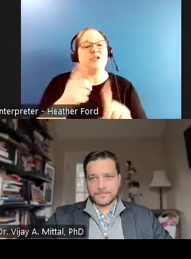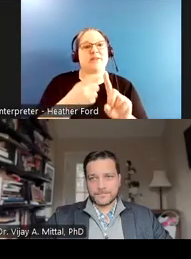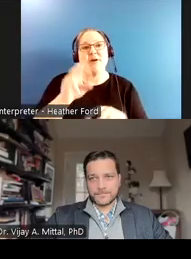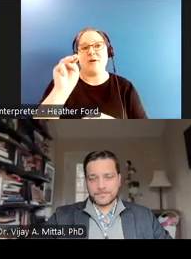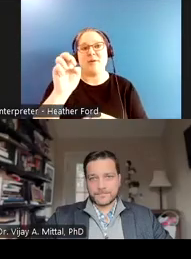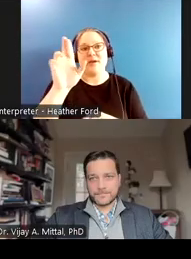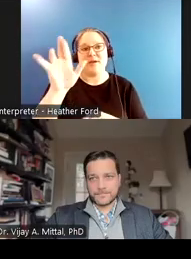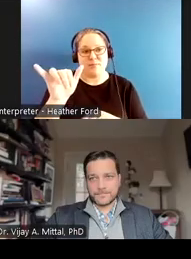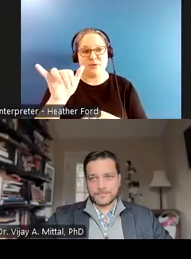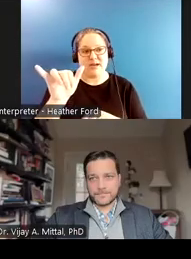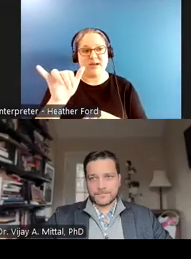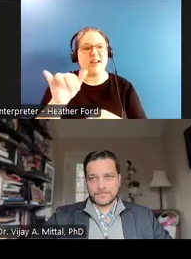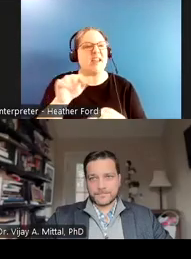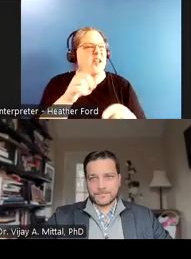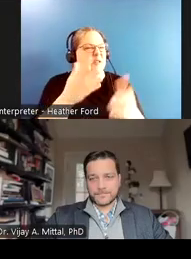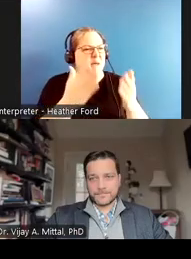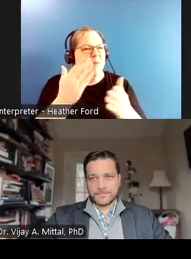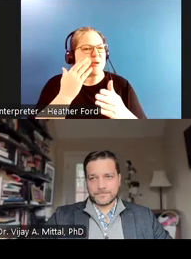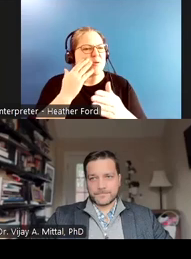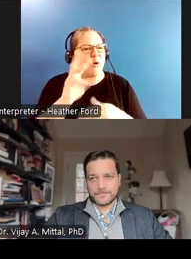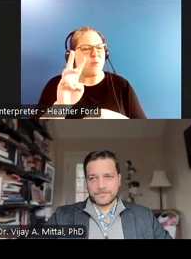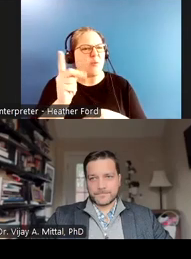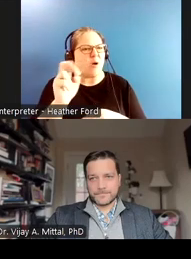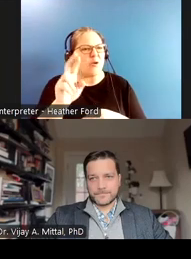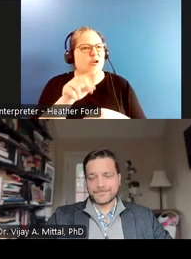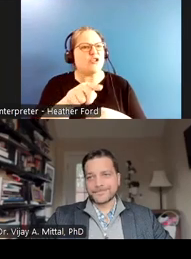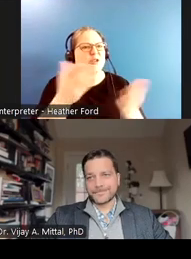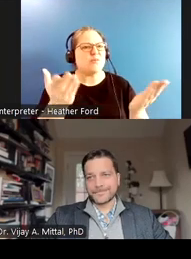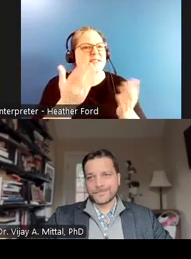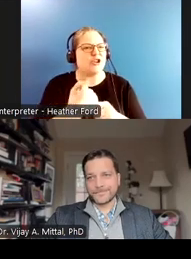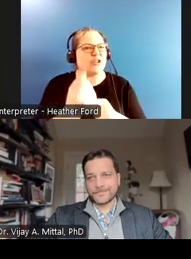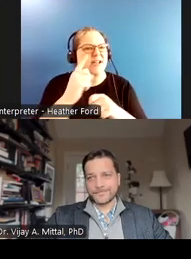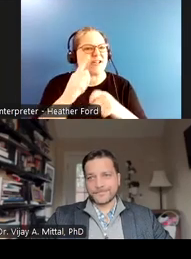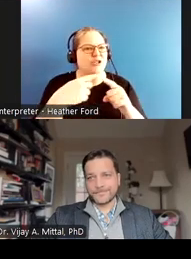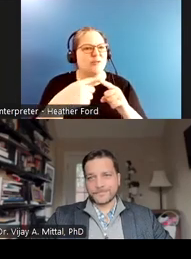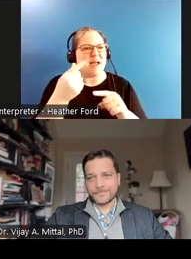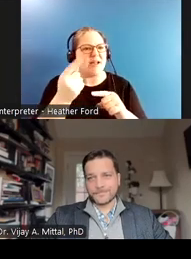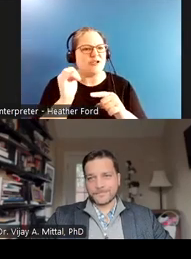who some of you may remember was a grand round speaker last year on genetics of schizophrenia.